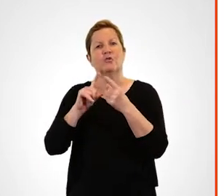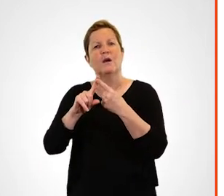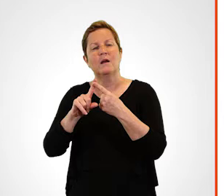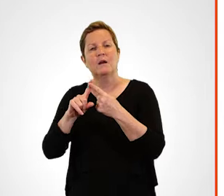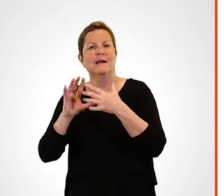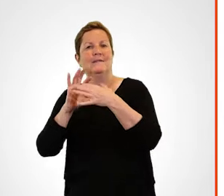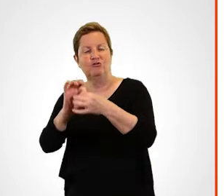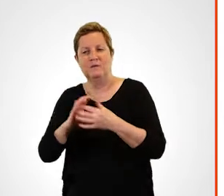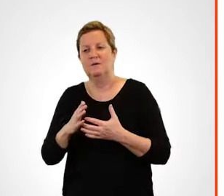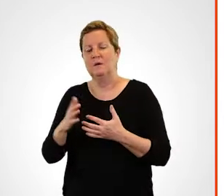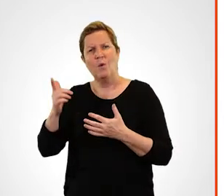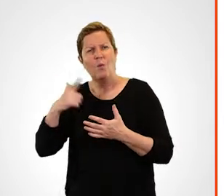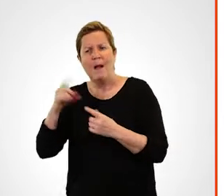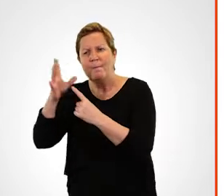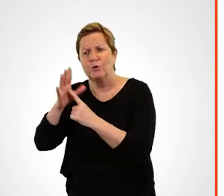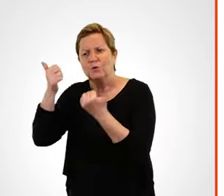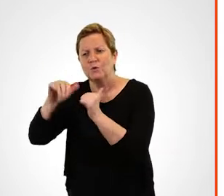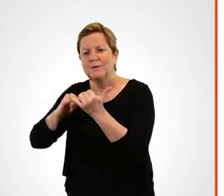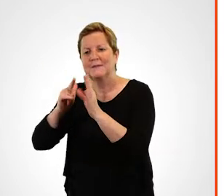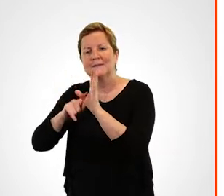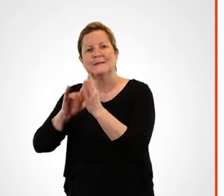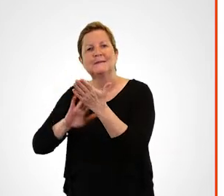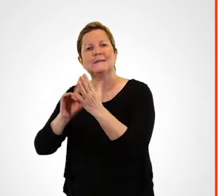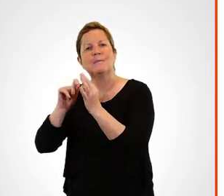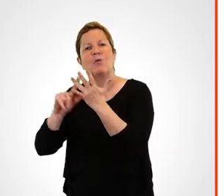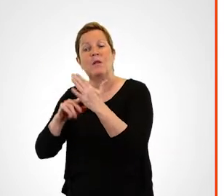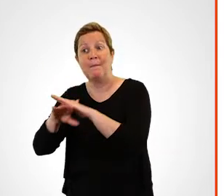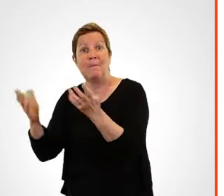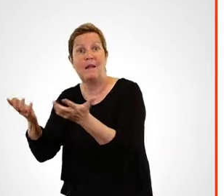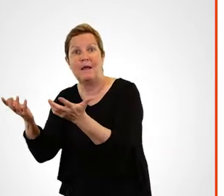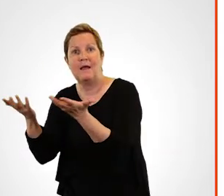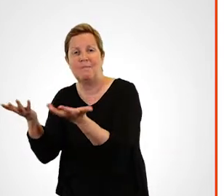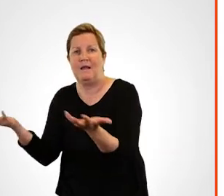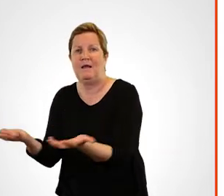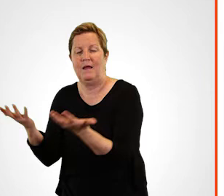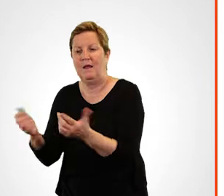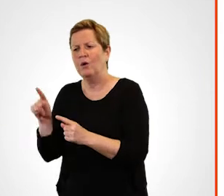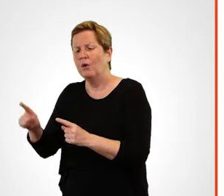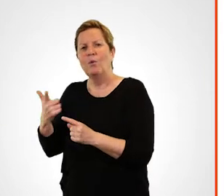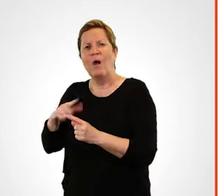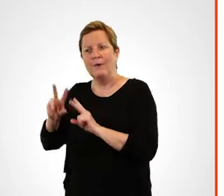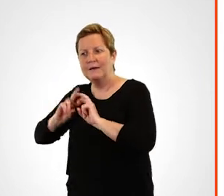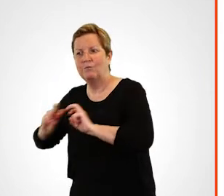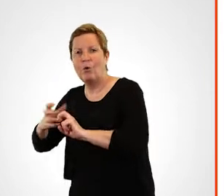Why do we care about using symbols in play? Why do we care about having motor skills to explore more?